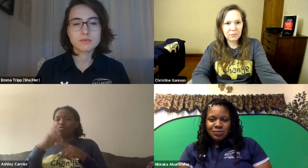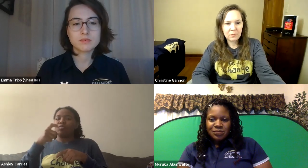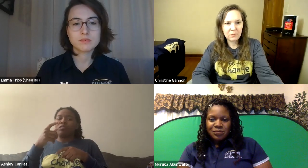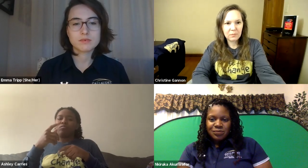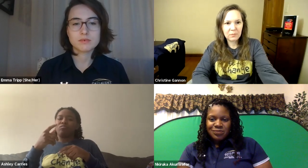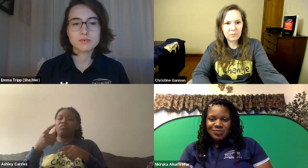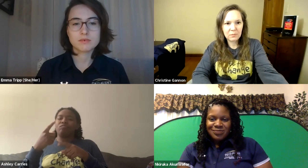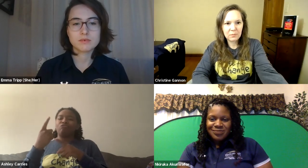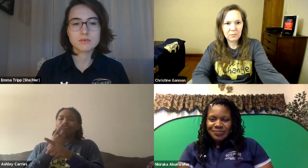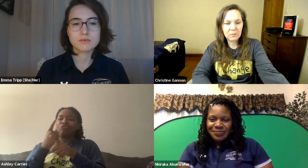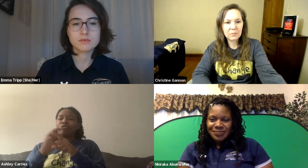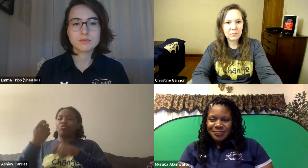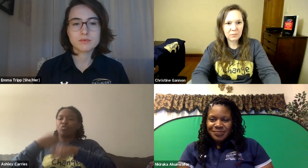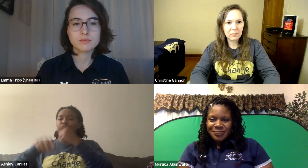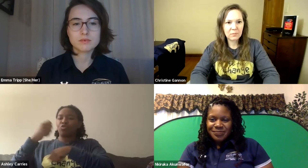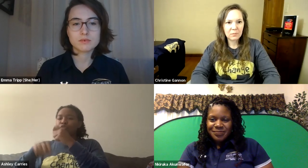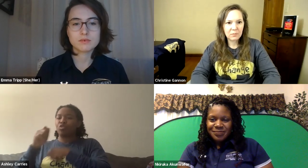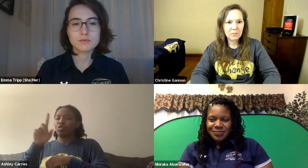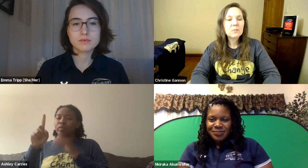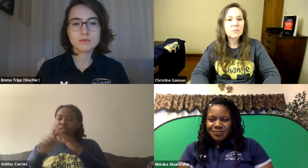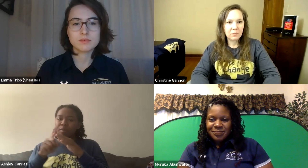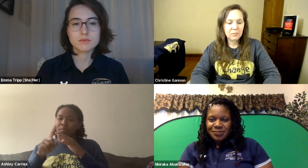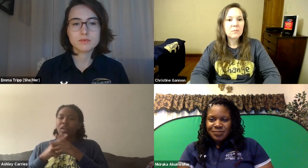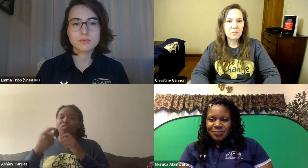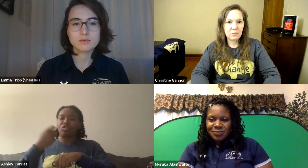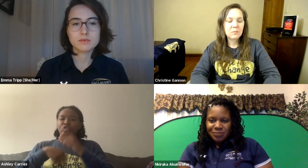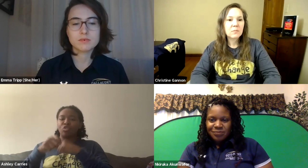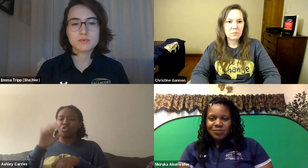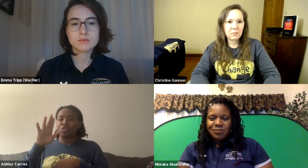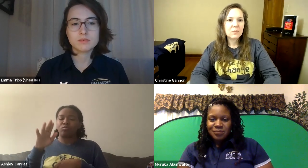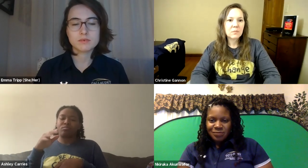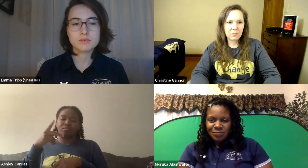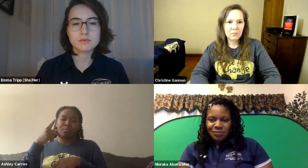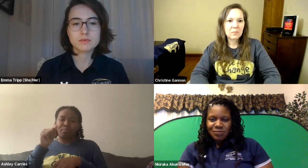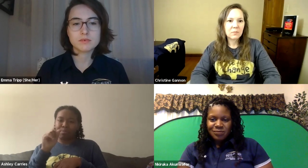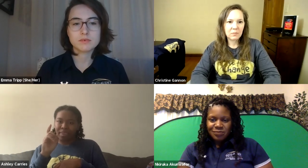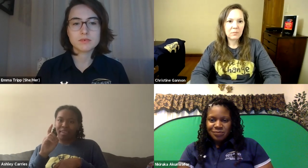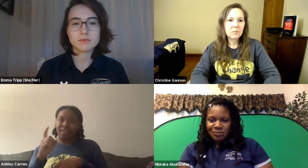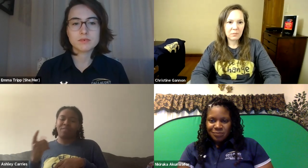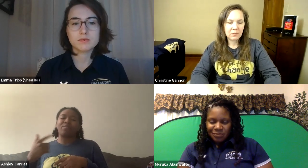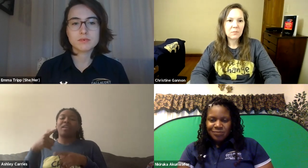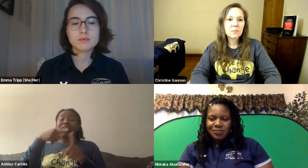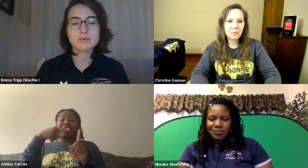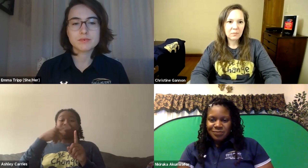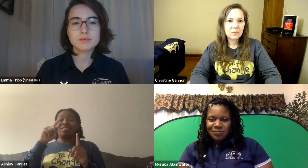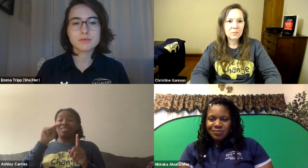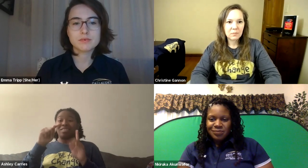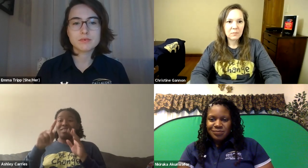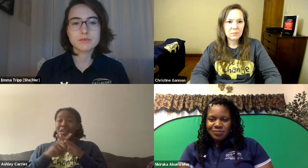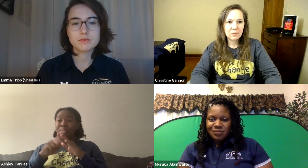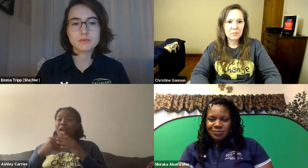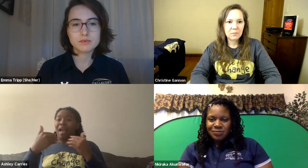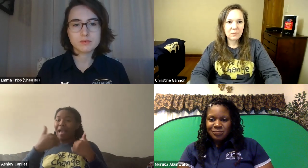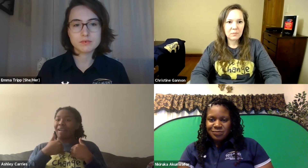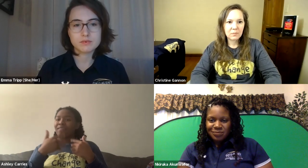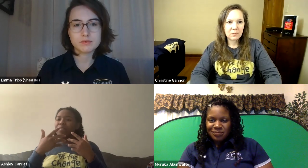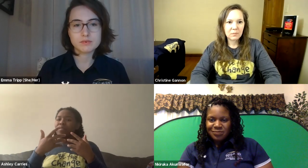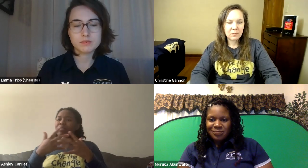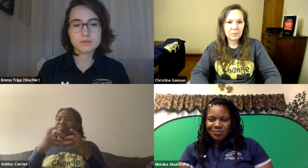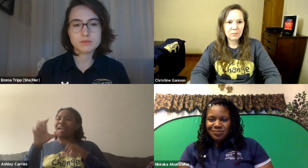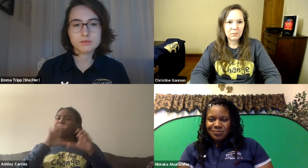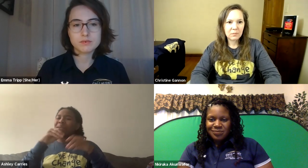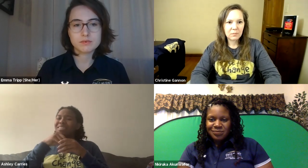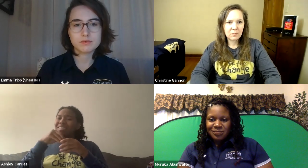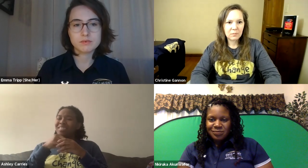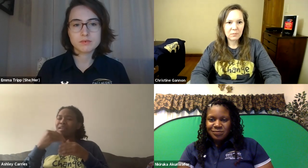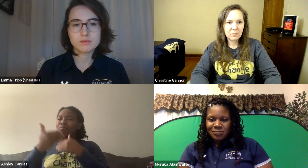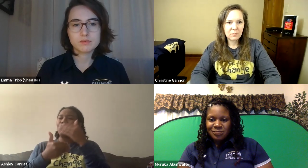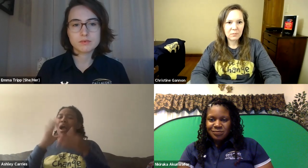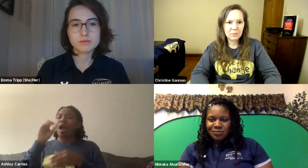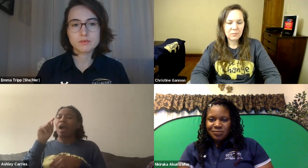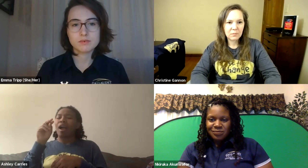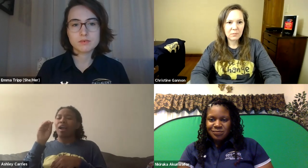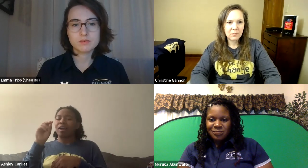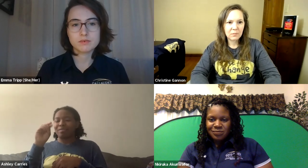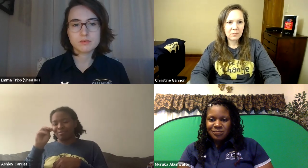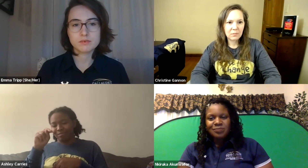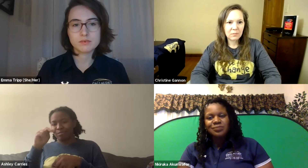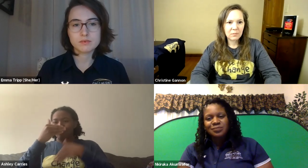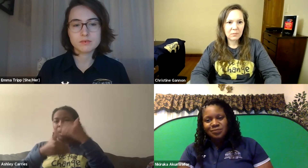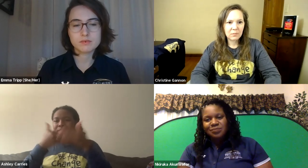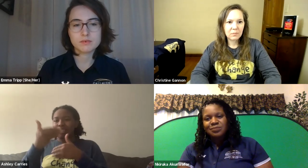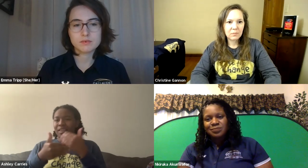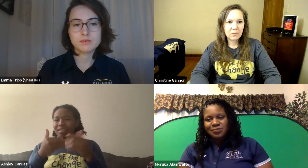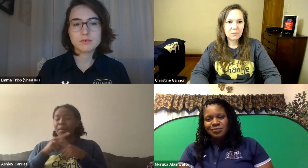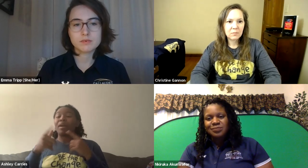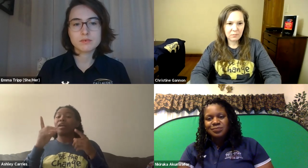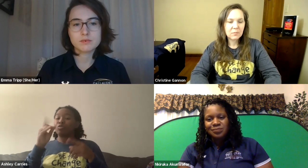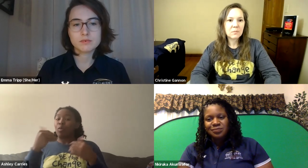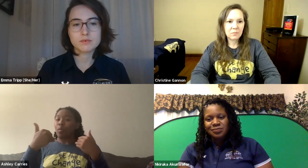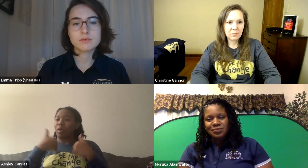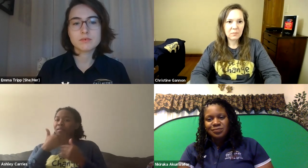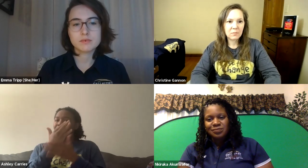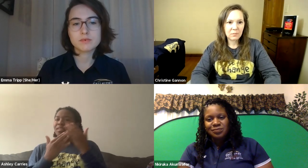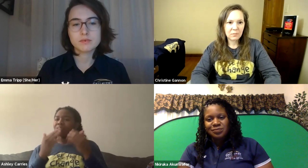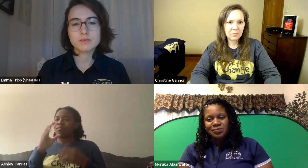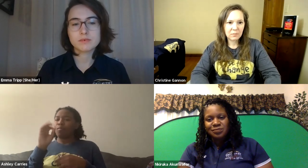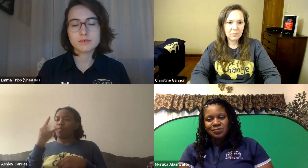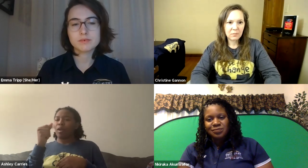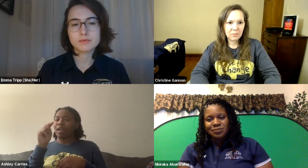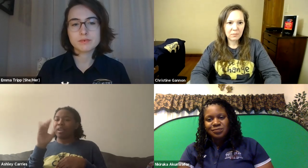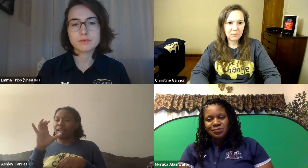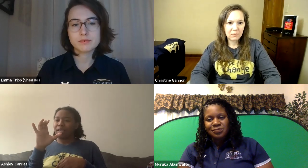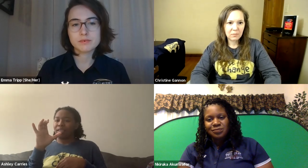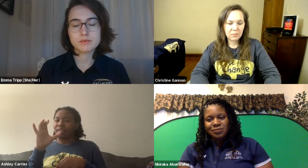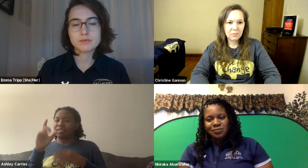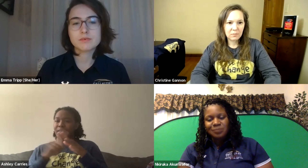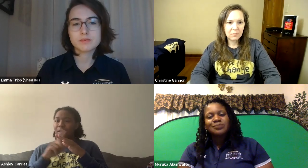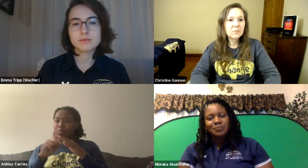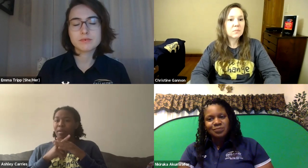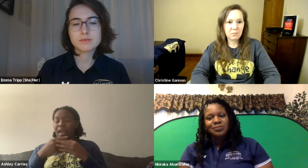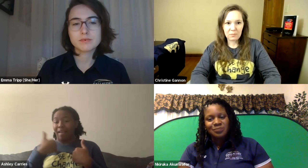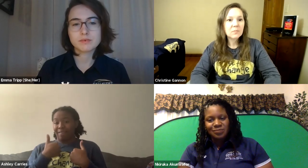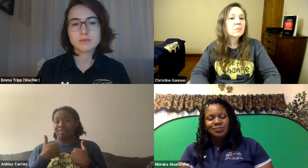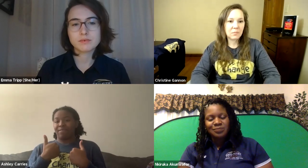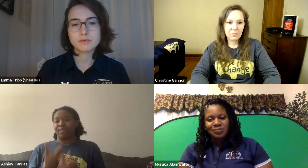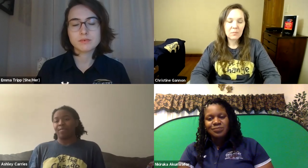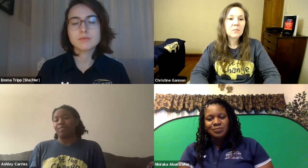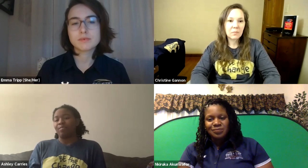Make sure to change your tampon regularly, and your pad. Tampons have a lot of chemicals inside them. The cotton is heavily processed, but there are organic tampons.